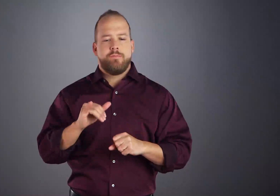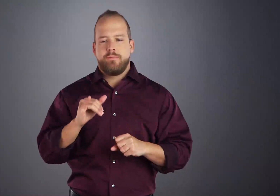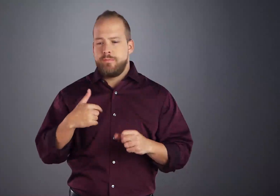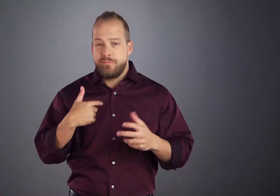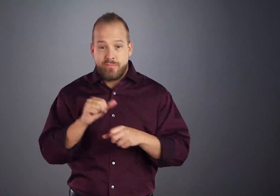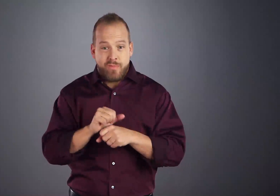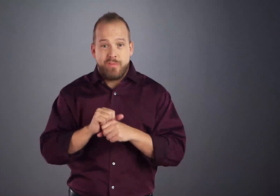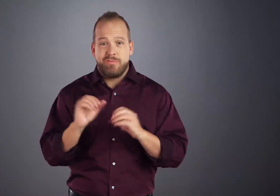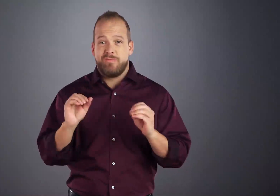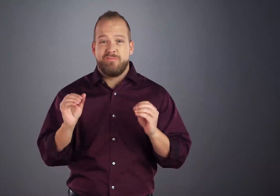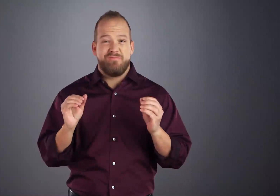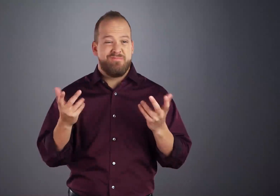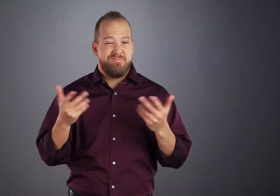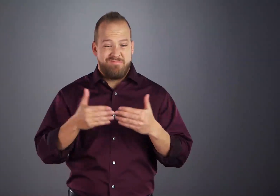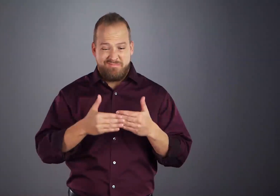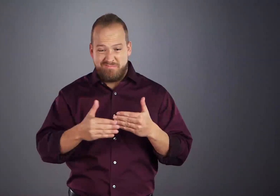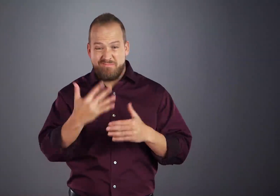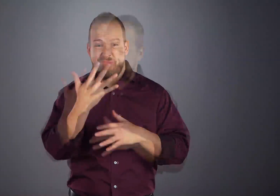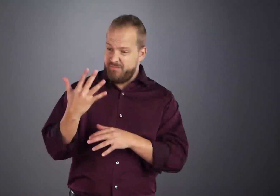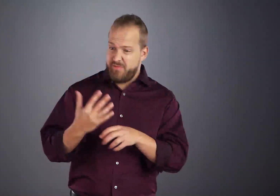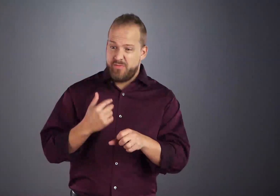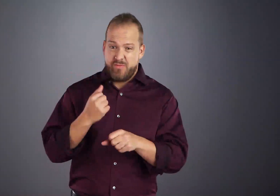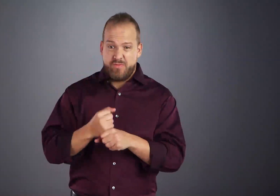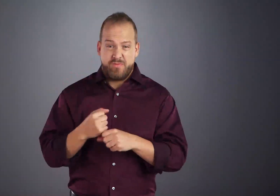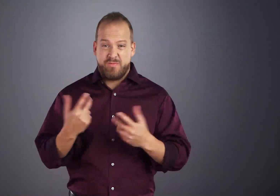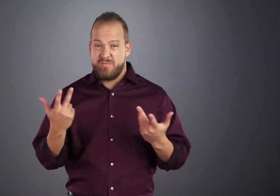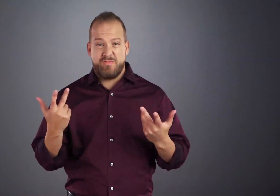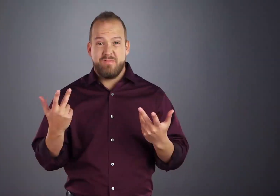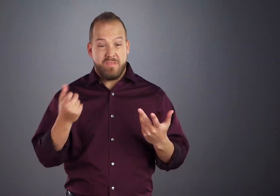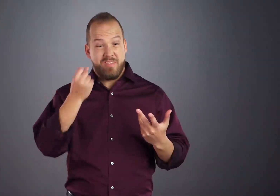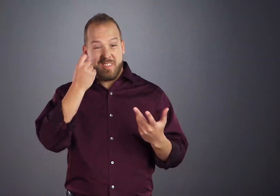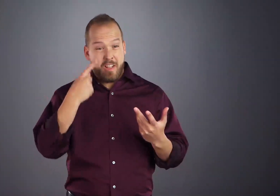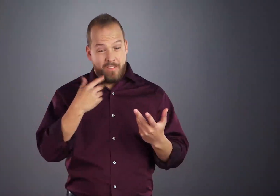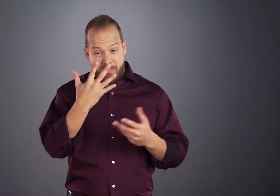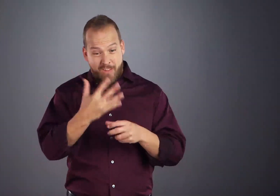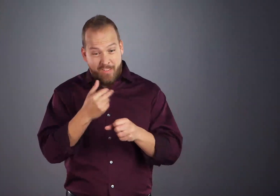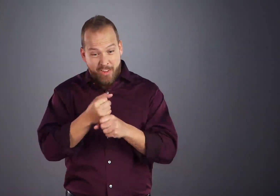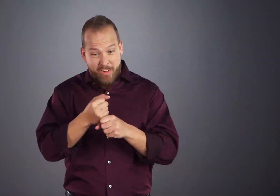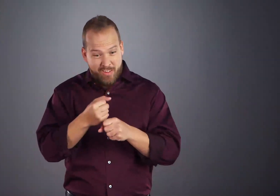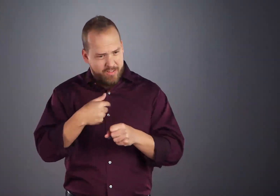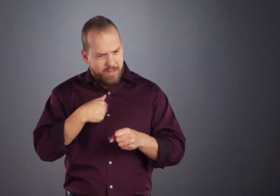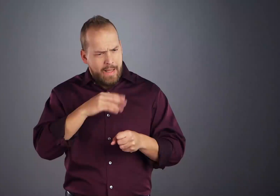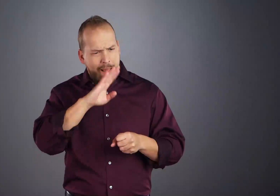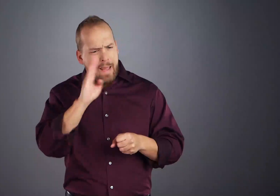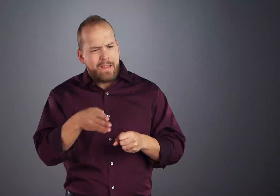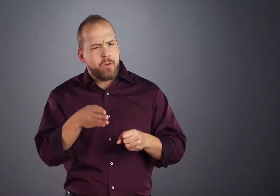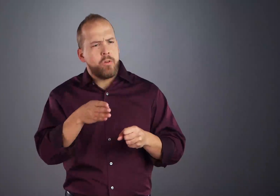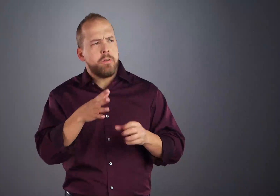Mercifully, no one could guess that I was to have no real employment for five years,